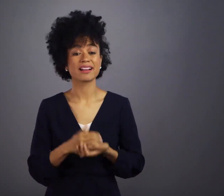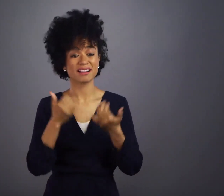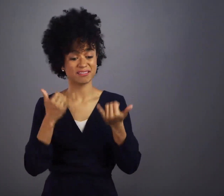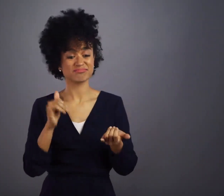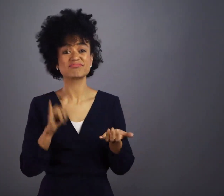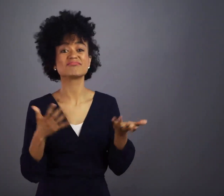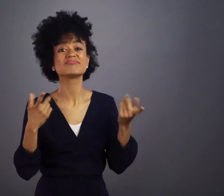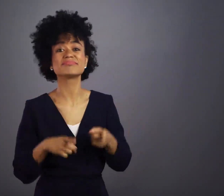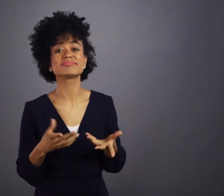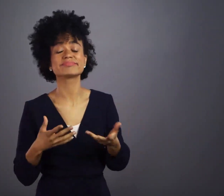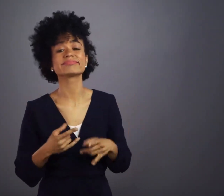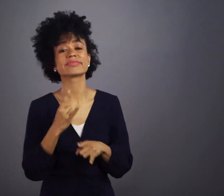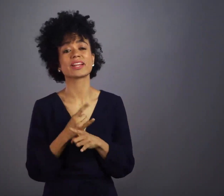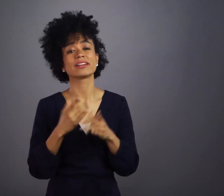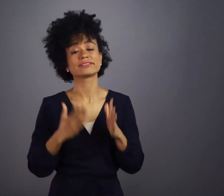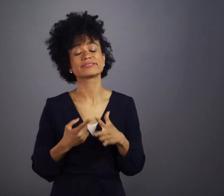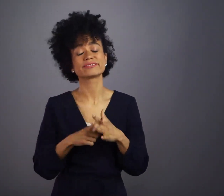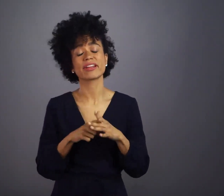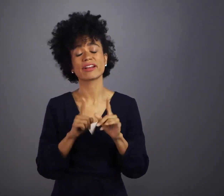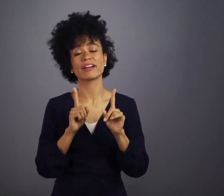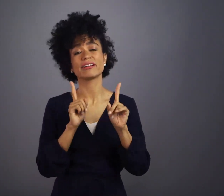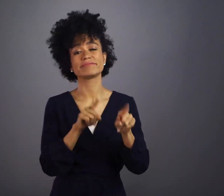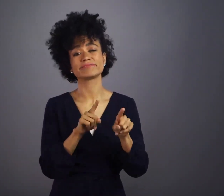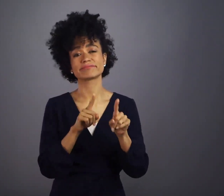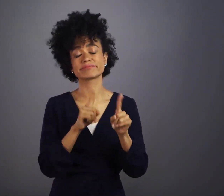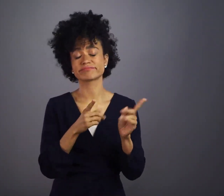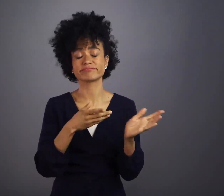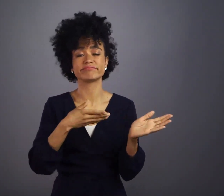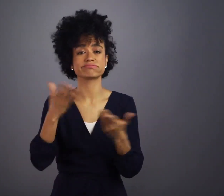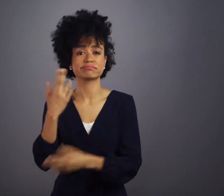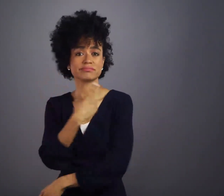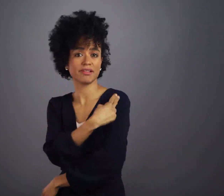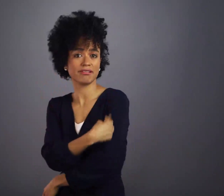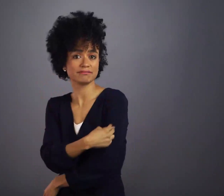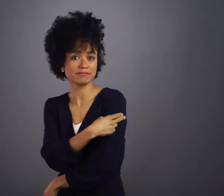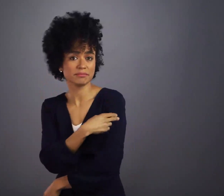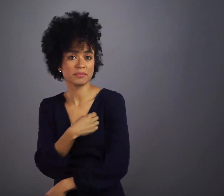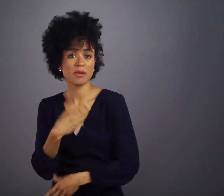Then he begins to appear at hospitals and sanitariums.